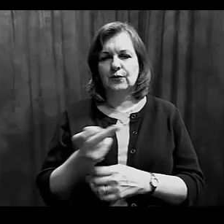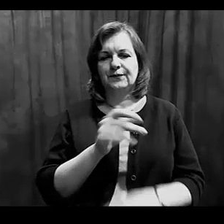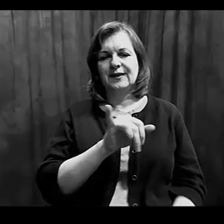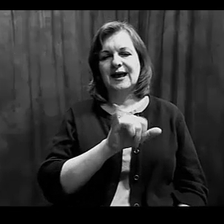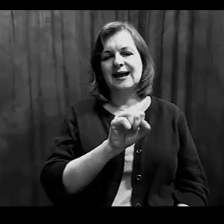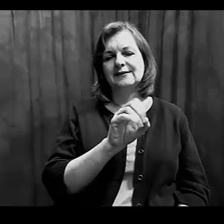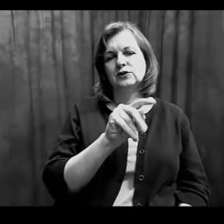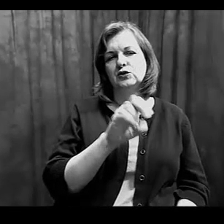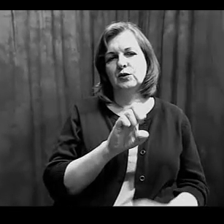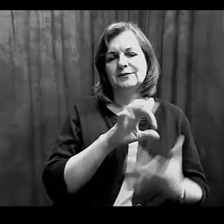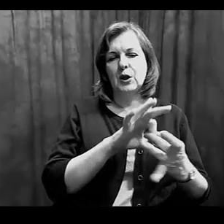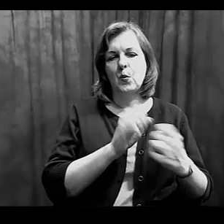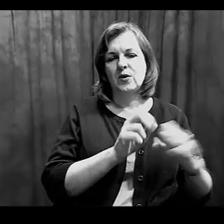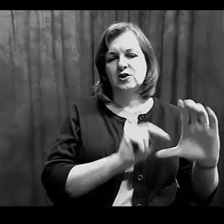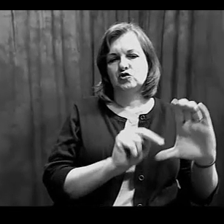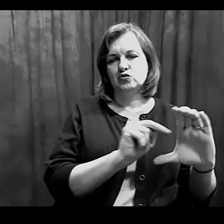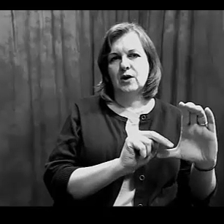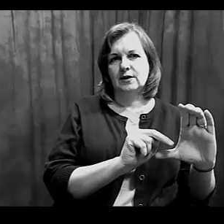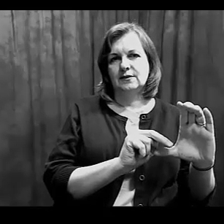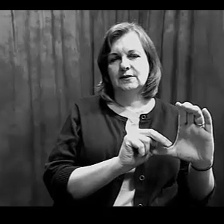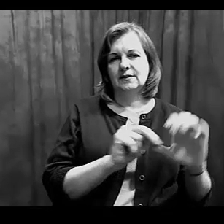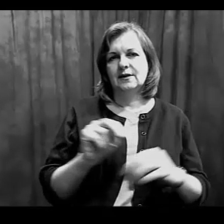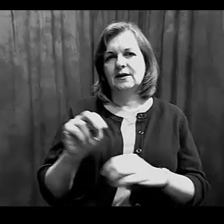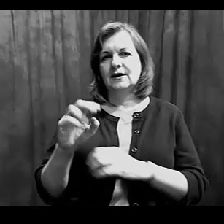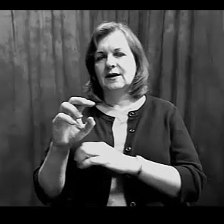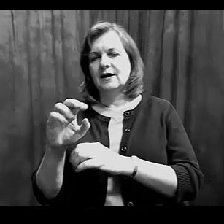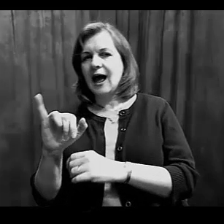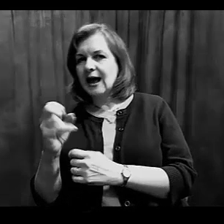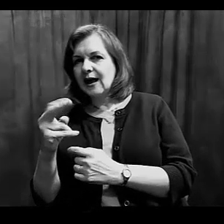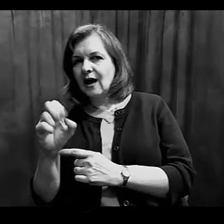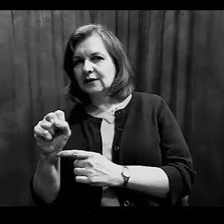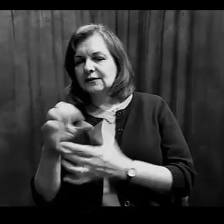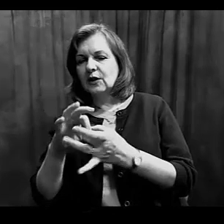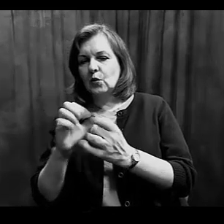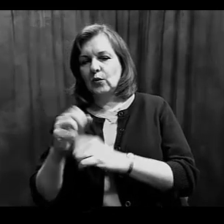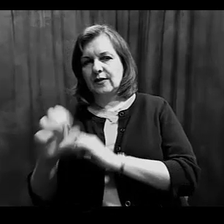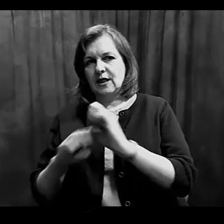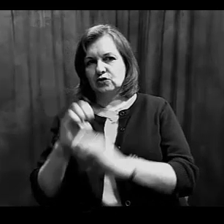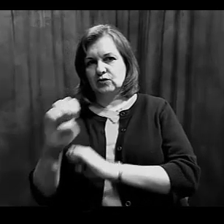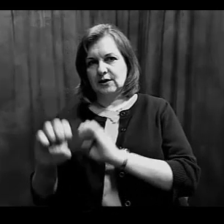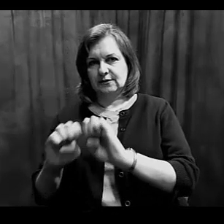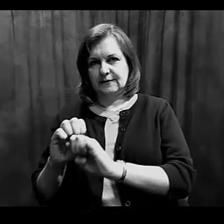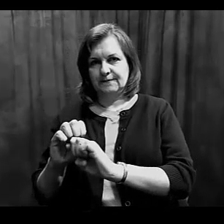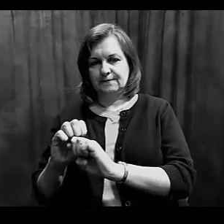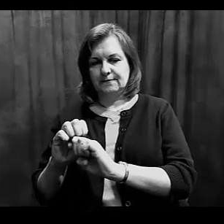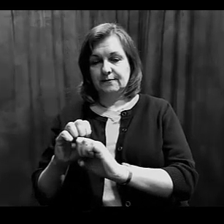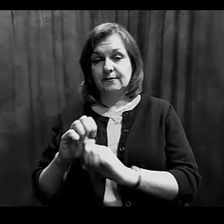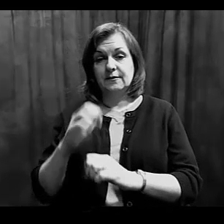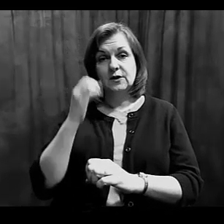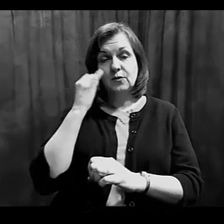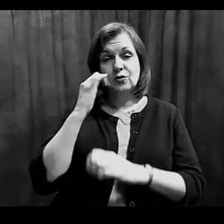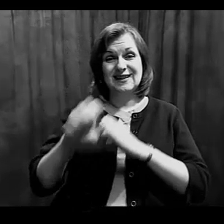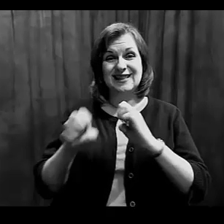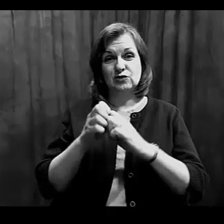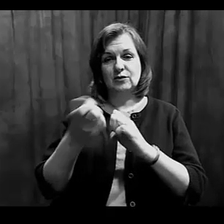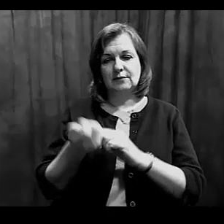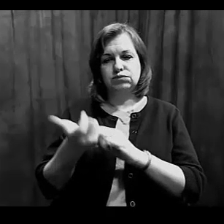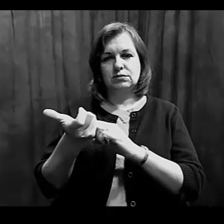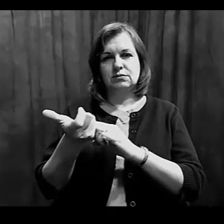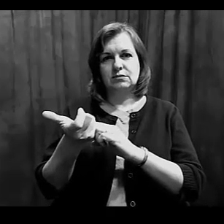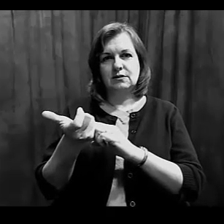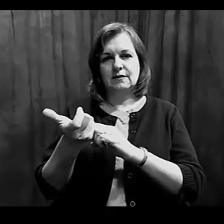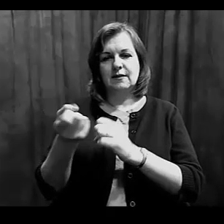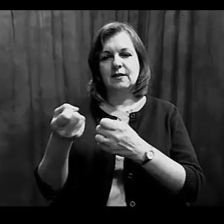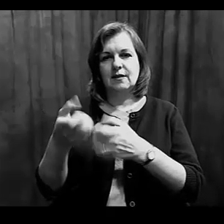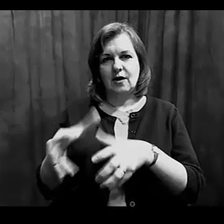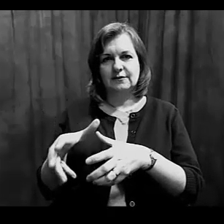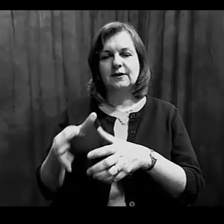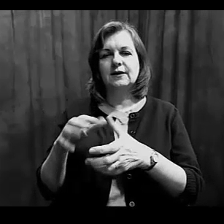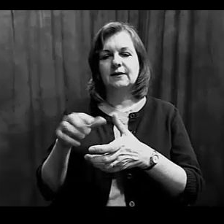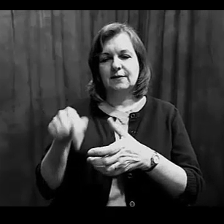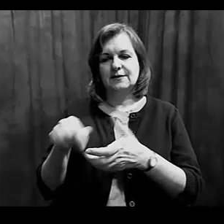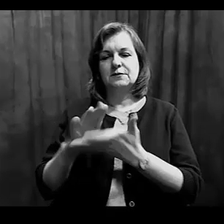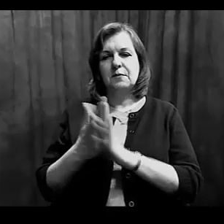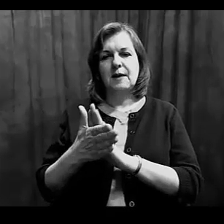isotopes = neutrons, ions = electrons so when an electron is lost we actually form a positive charge